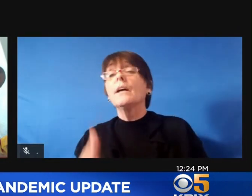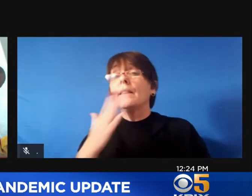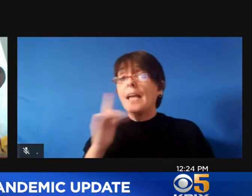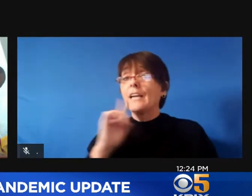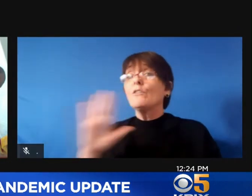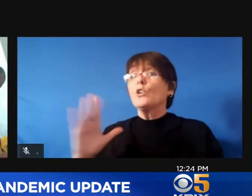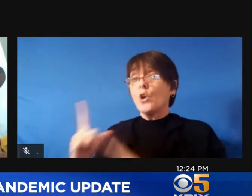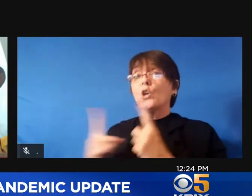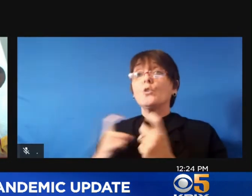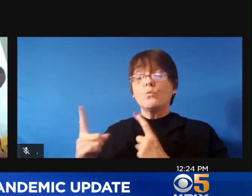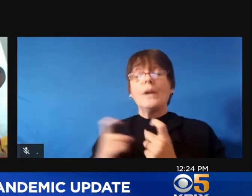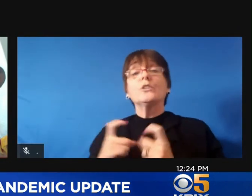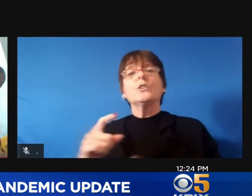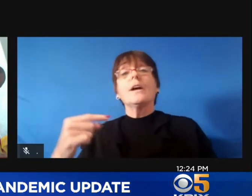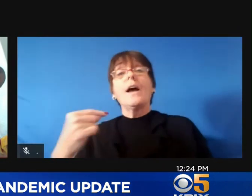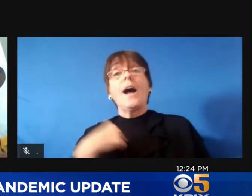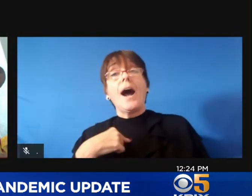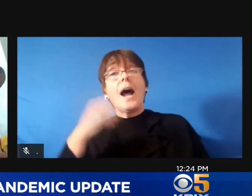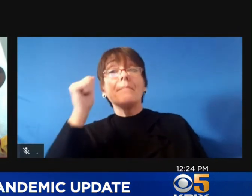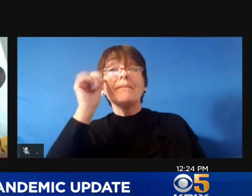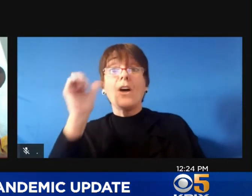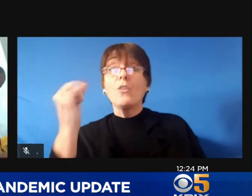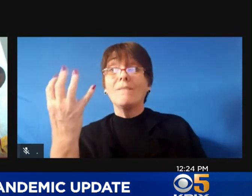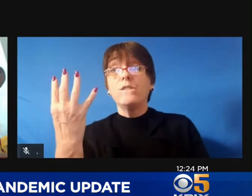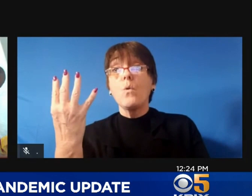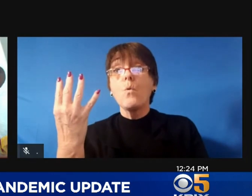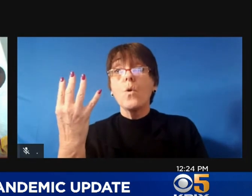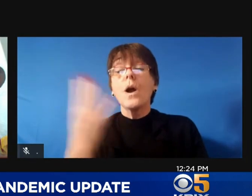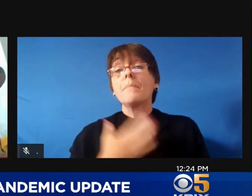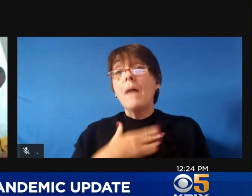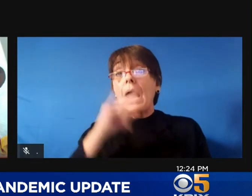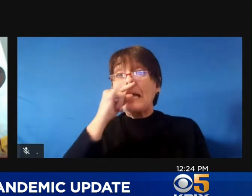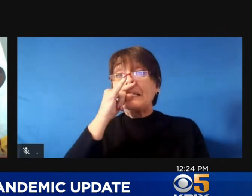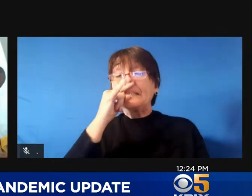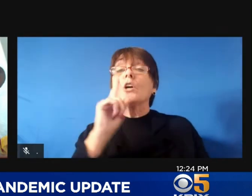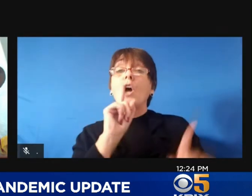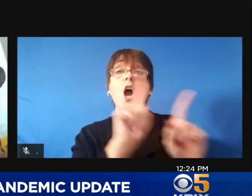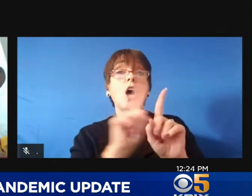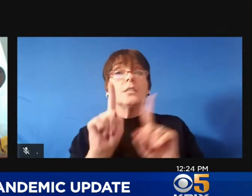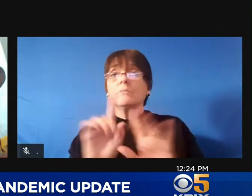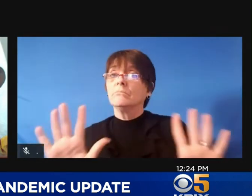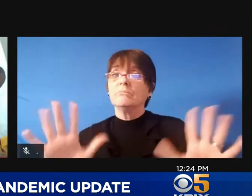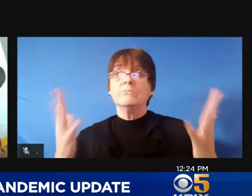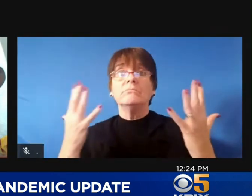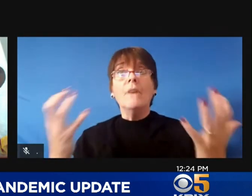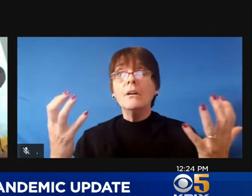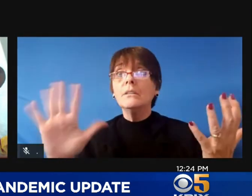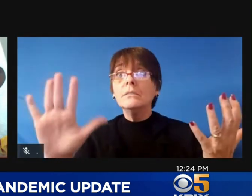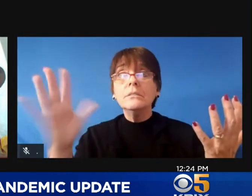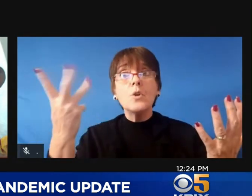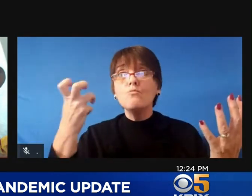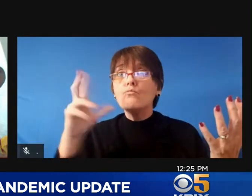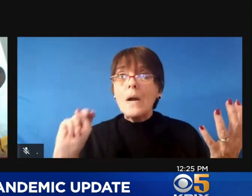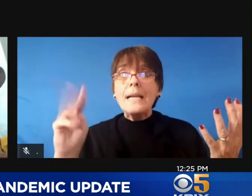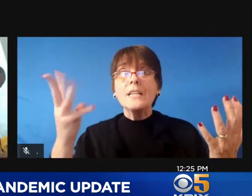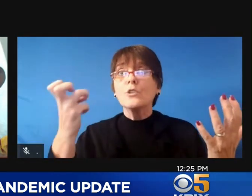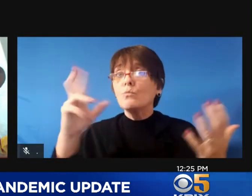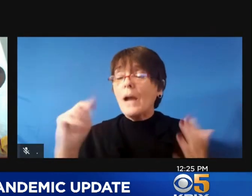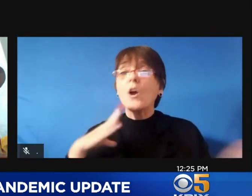RESULTS. HAVE YOU IDENTIFIED A PROBLEM? THANK YOU FOR THE QUESTIONS.